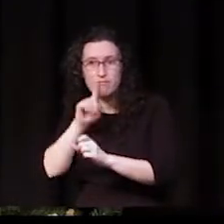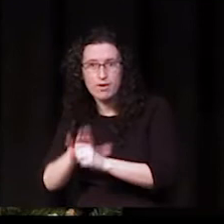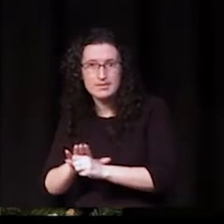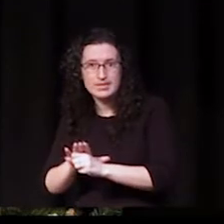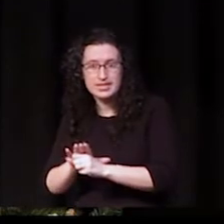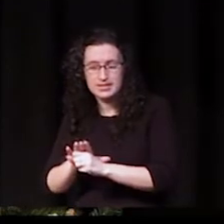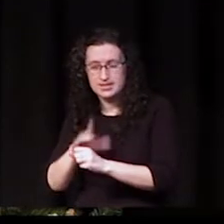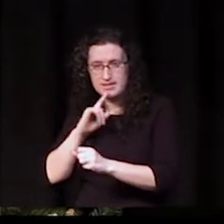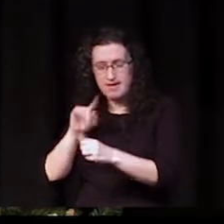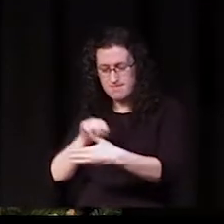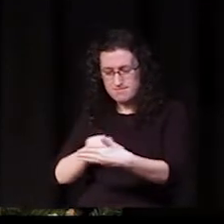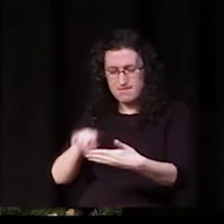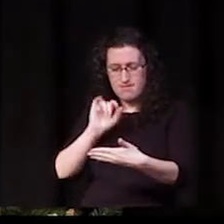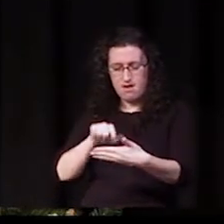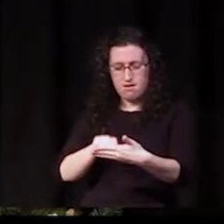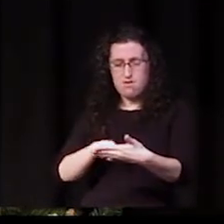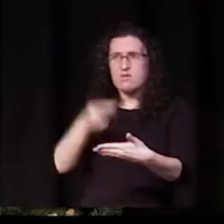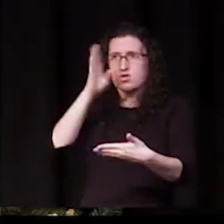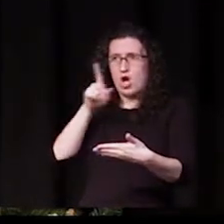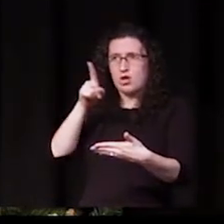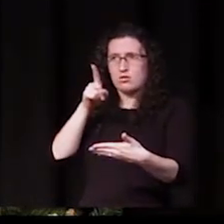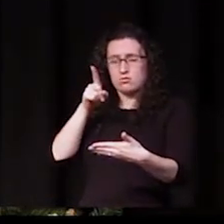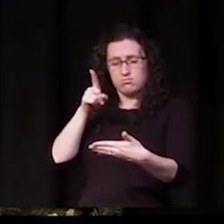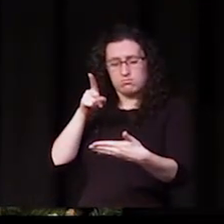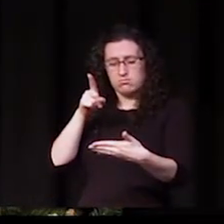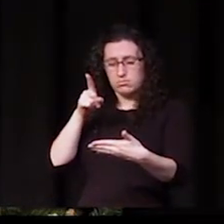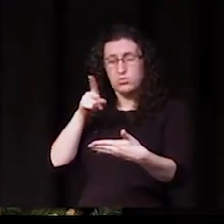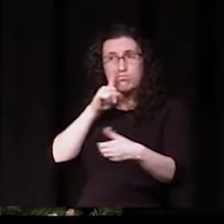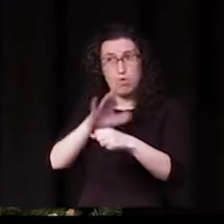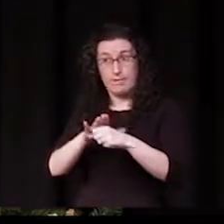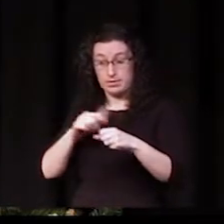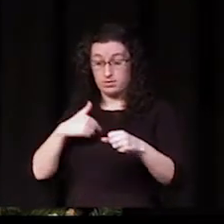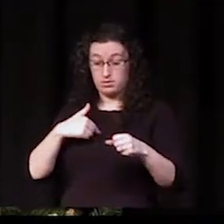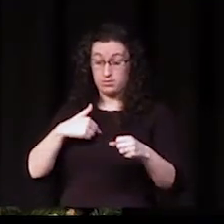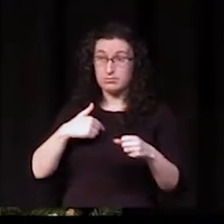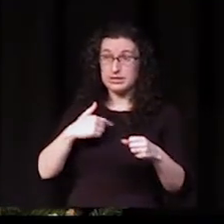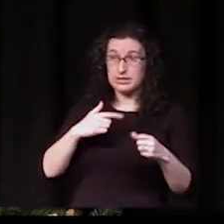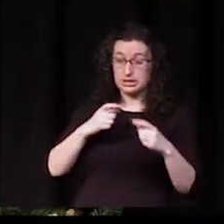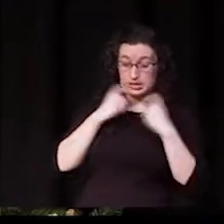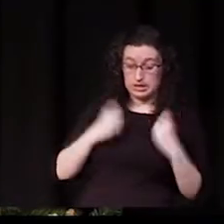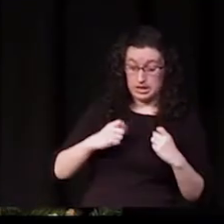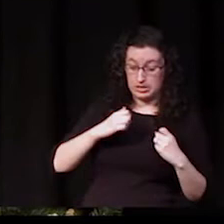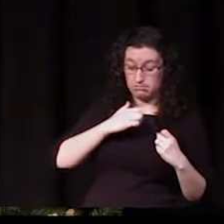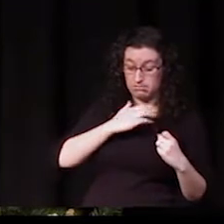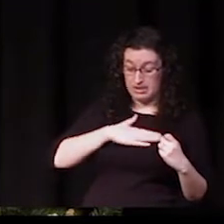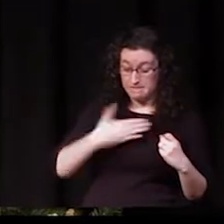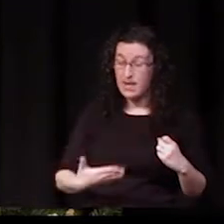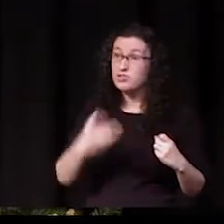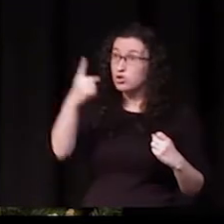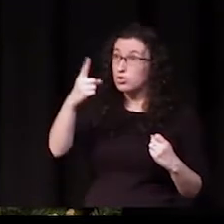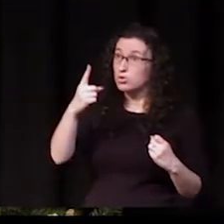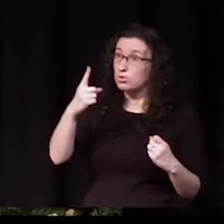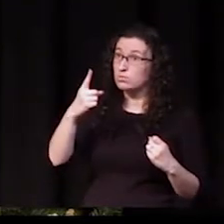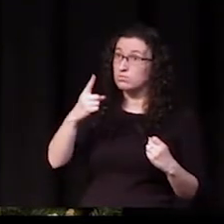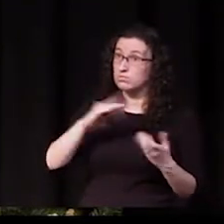"God you promised to forgive me when I confess my sin, "and I've really messed up, so would you please forgive me?"